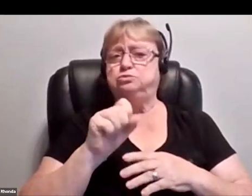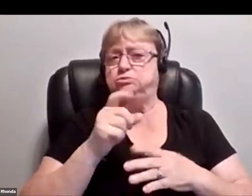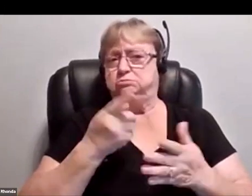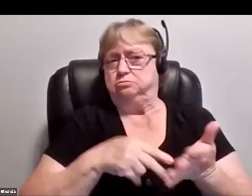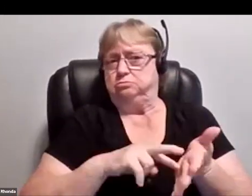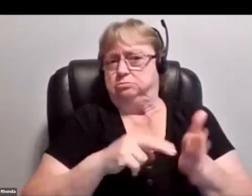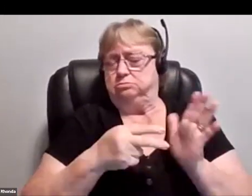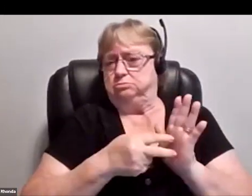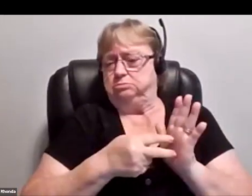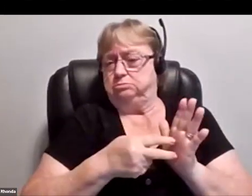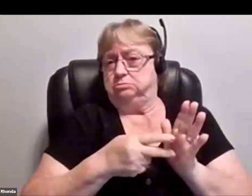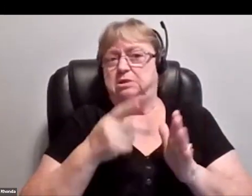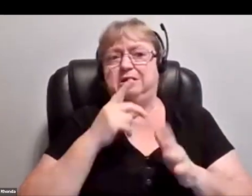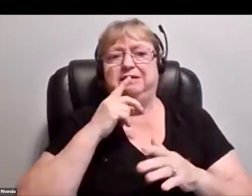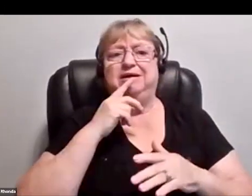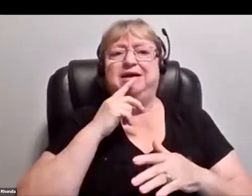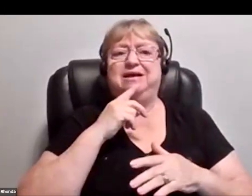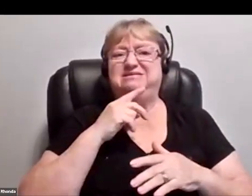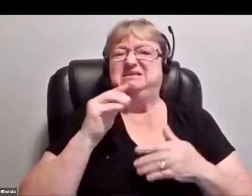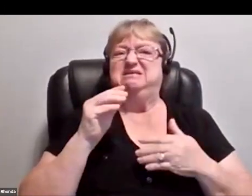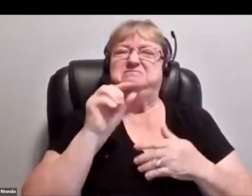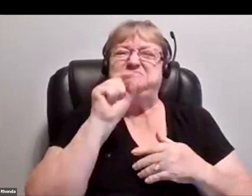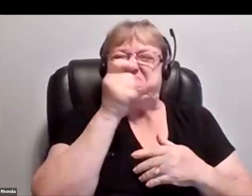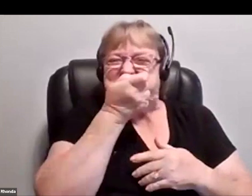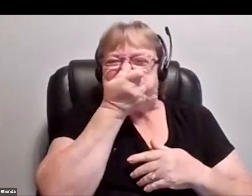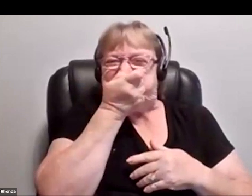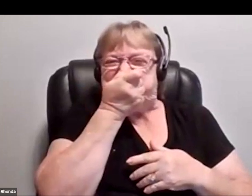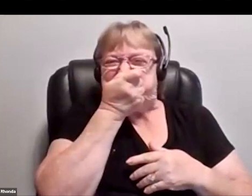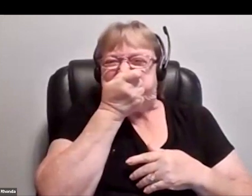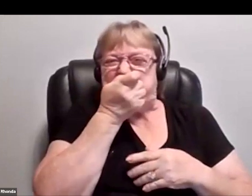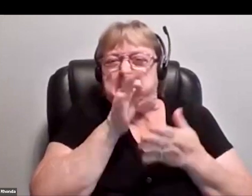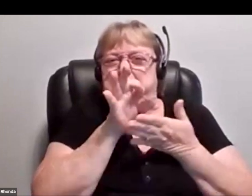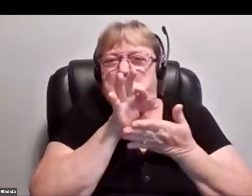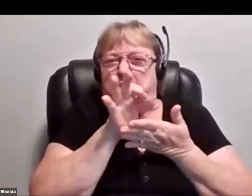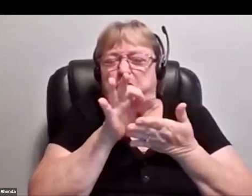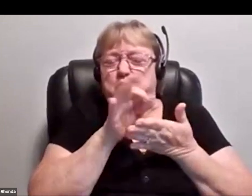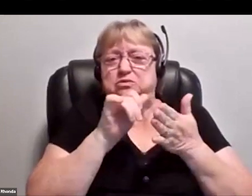They're nearly massless, very tiny fundamental particles that travel very close to the speed of light.